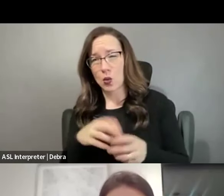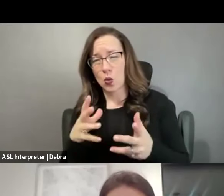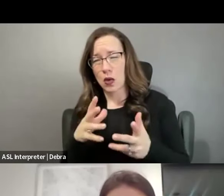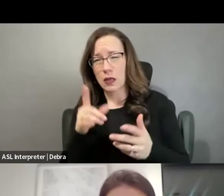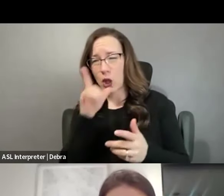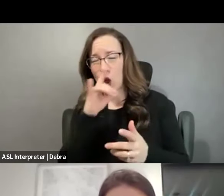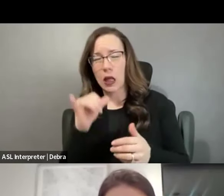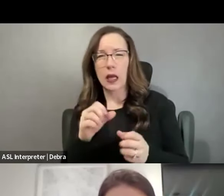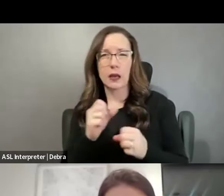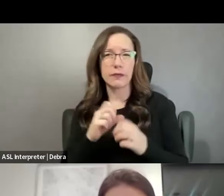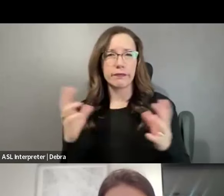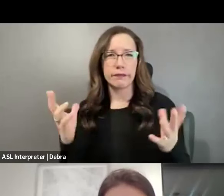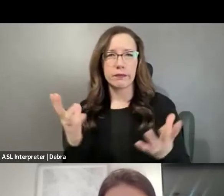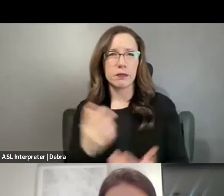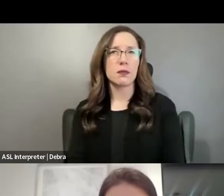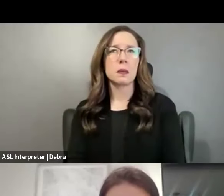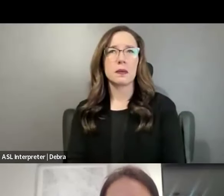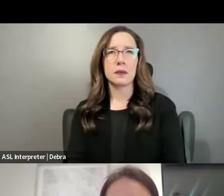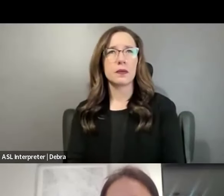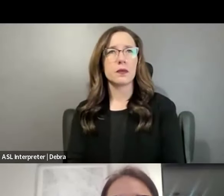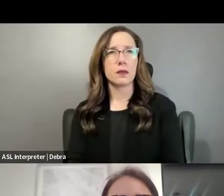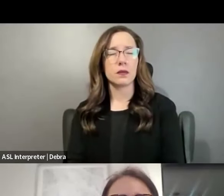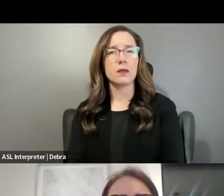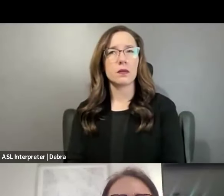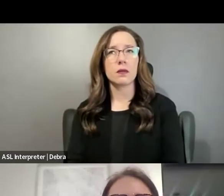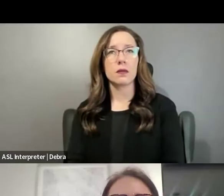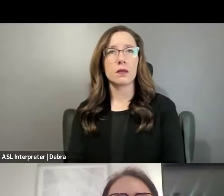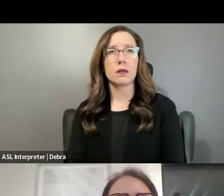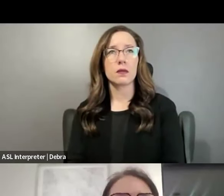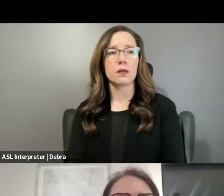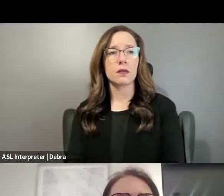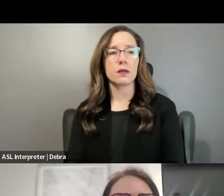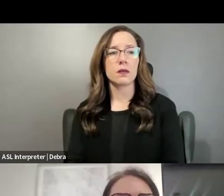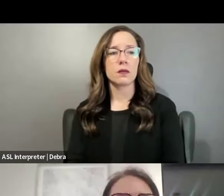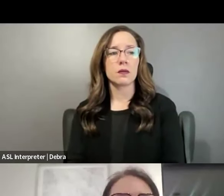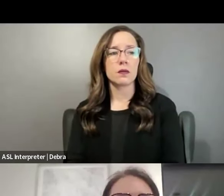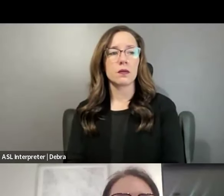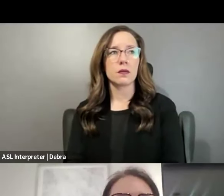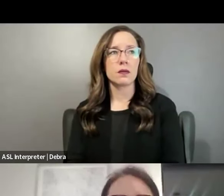ILONA KIVIMÄKI: Yes, well like all